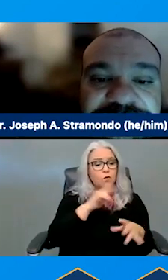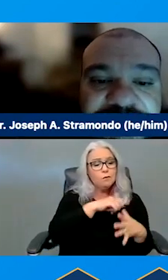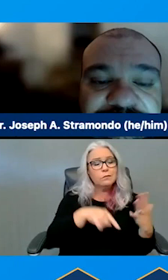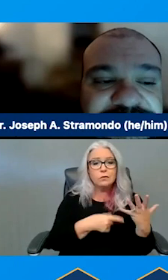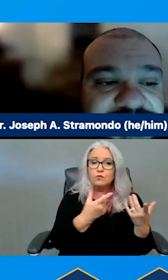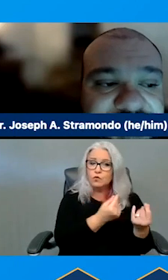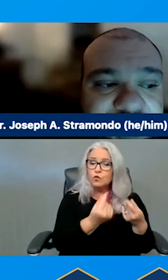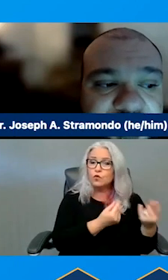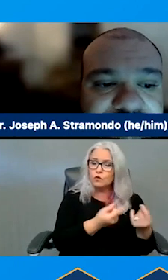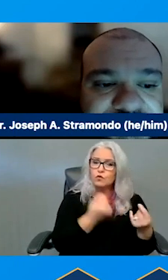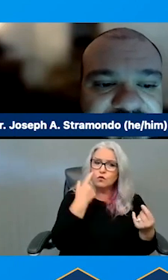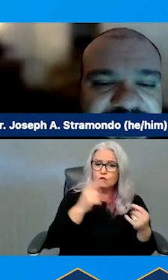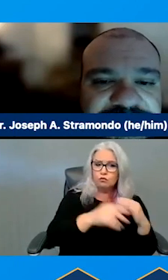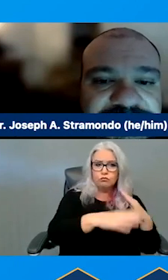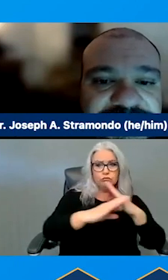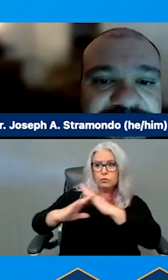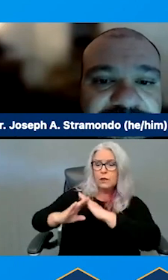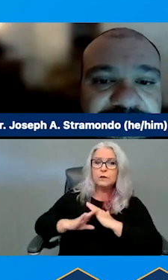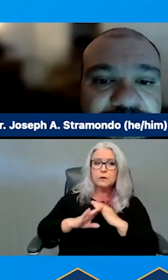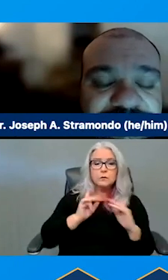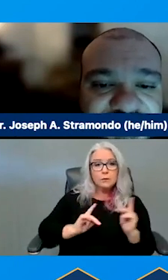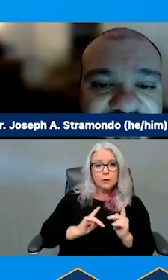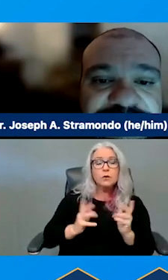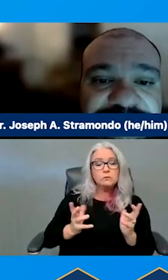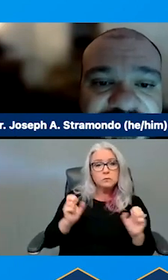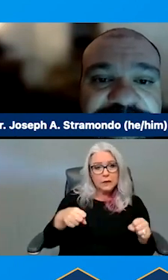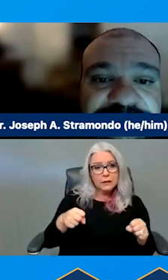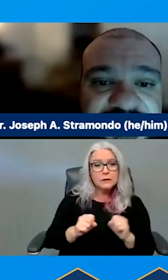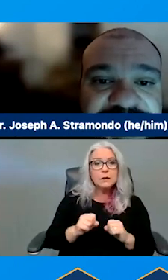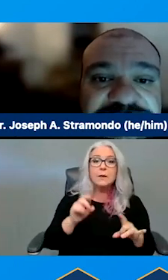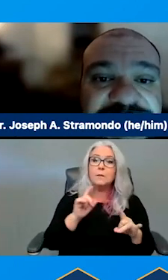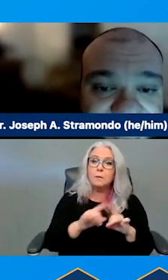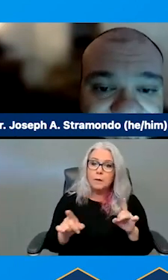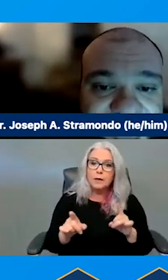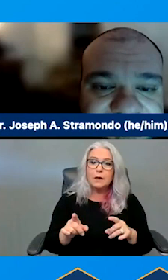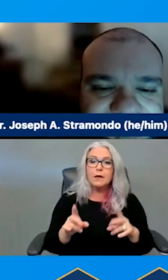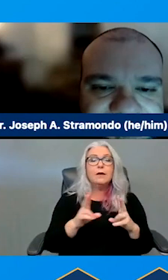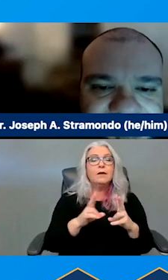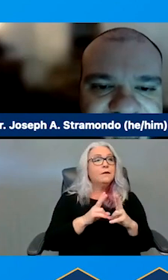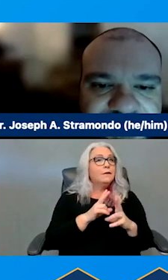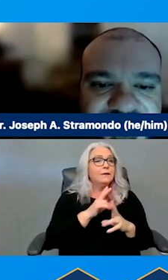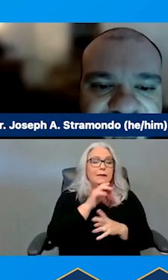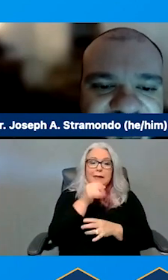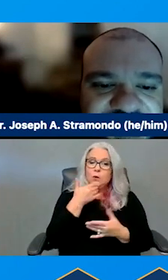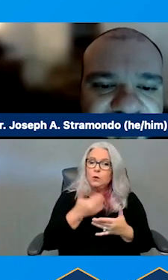nonideal situation to try to protect people, they were very, very, very inadequate. Because